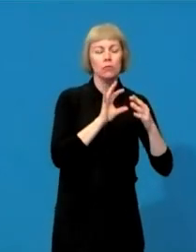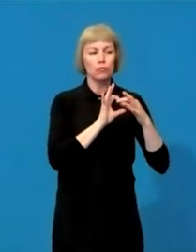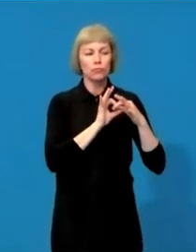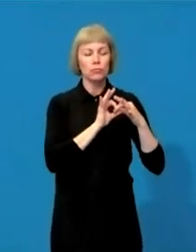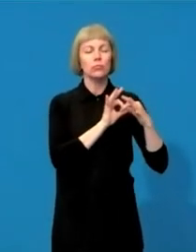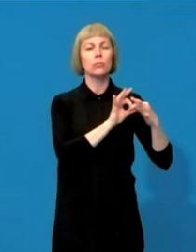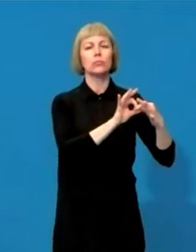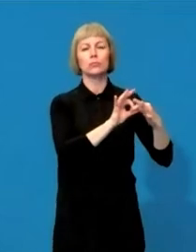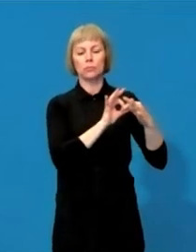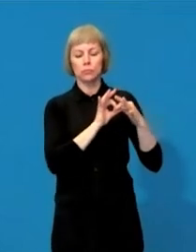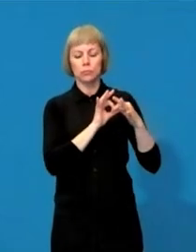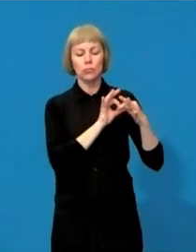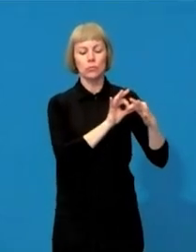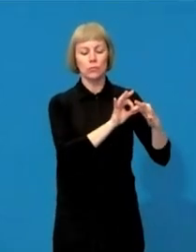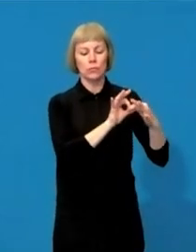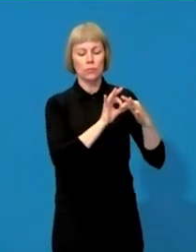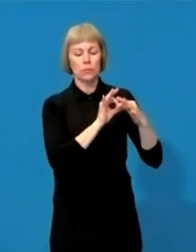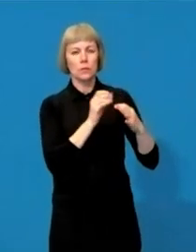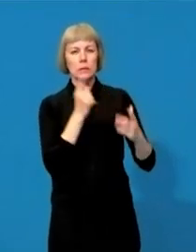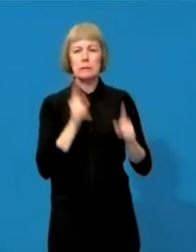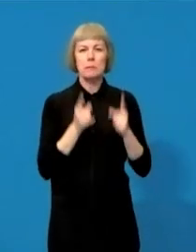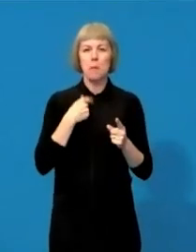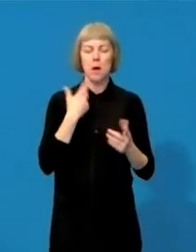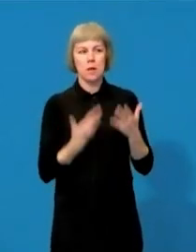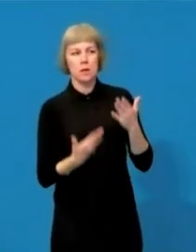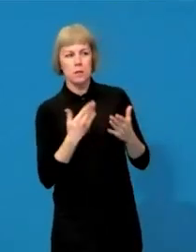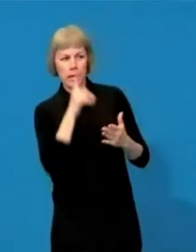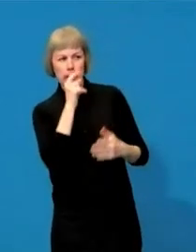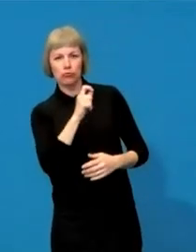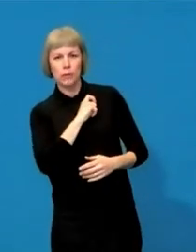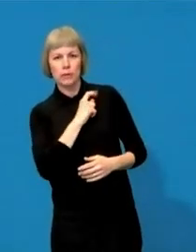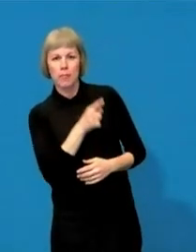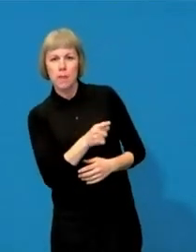trust this person or not, you know, it's like a - but because I know the bosses and